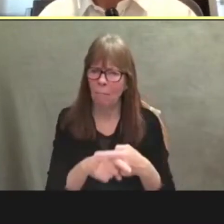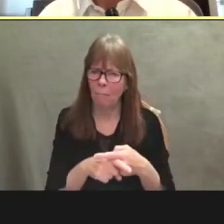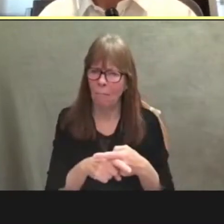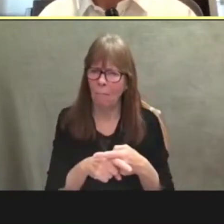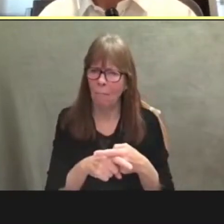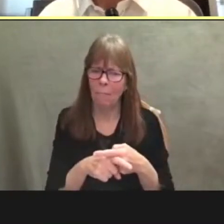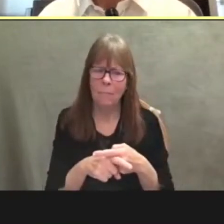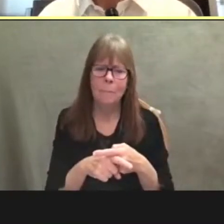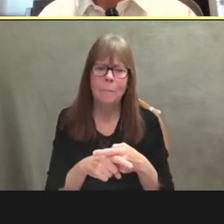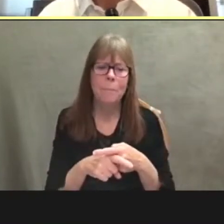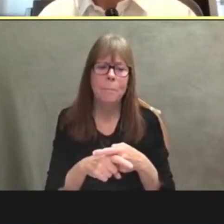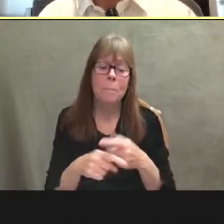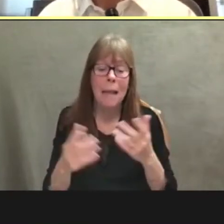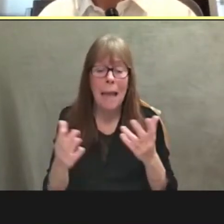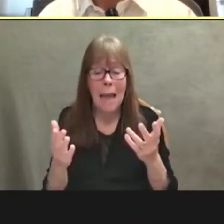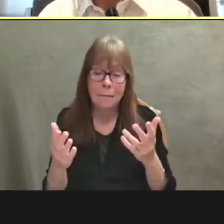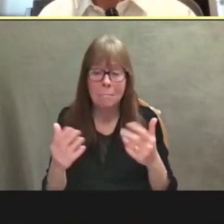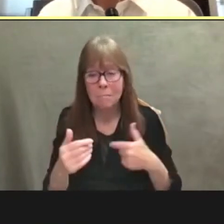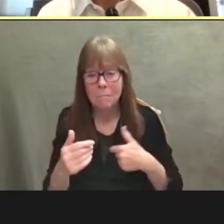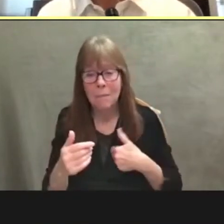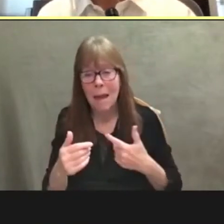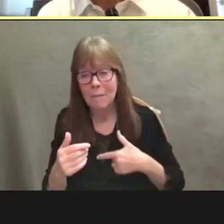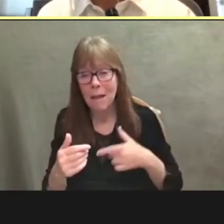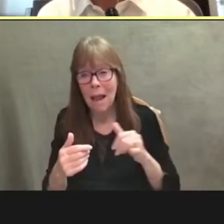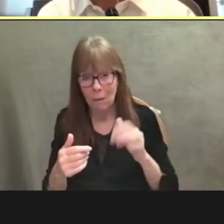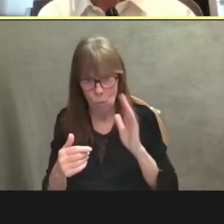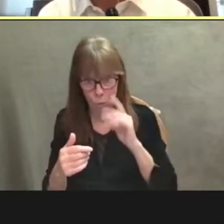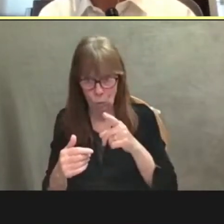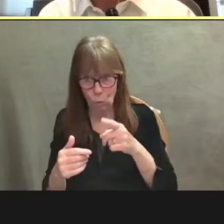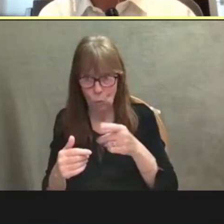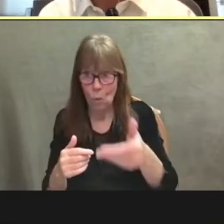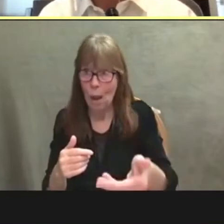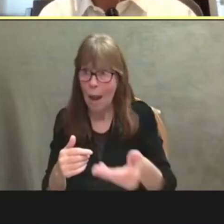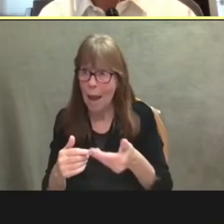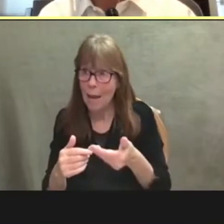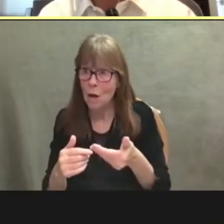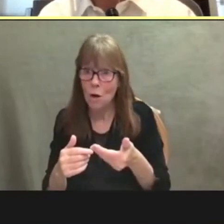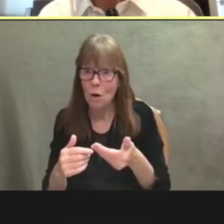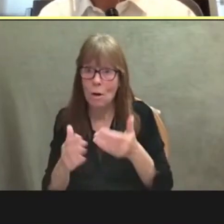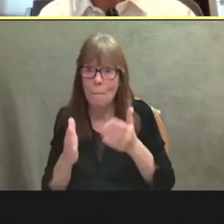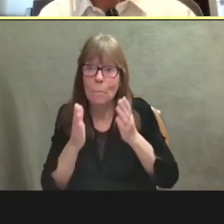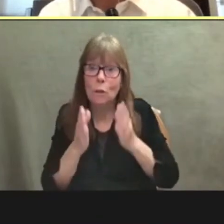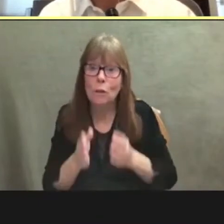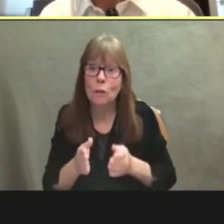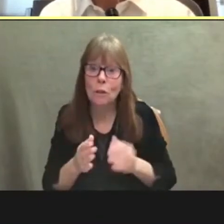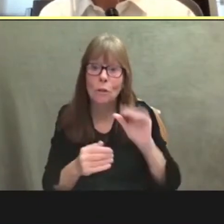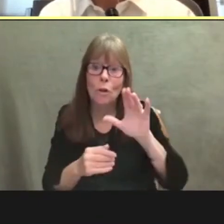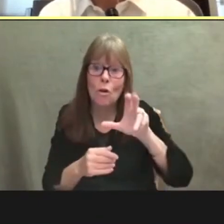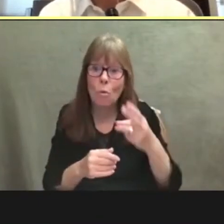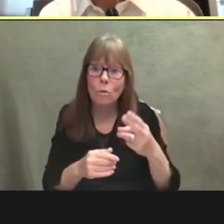And you know, I think of like would you ever hire a person to coach a basketball team if